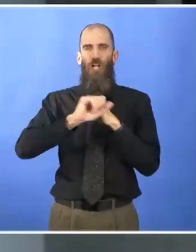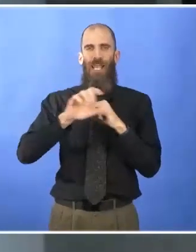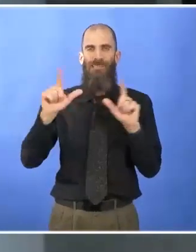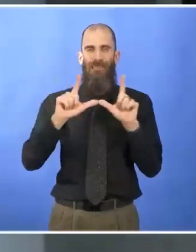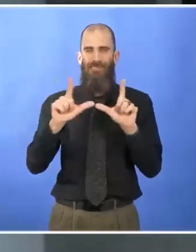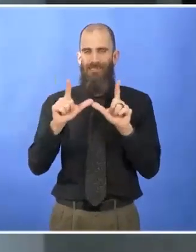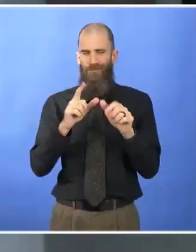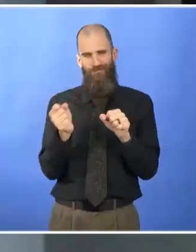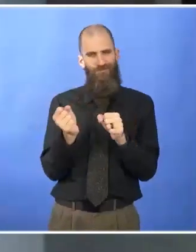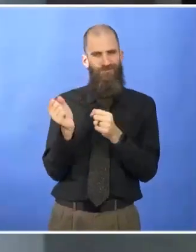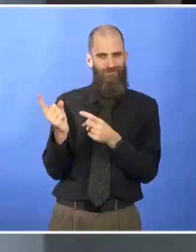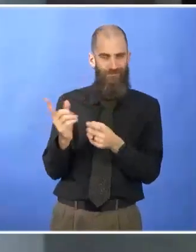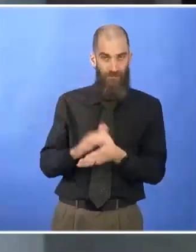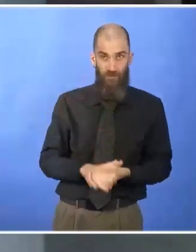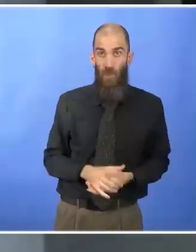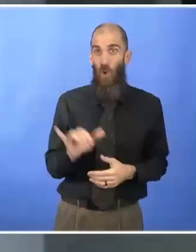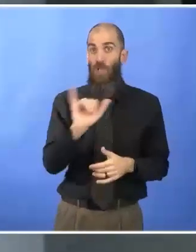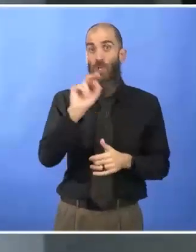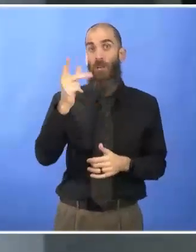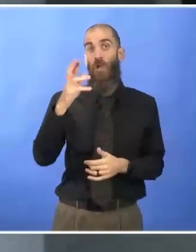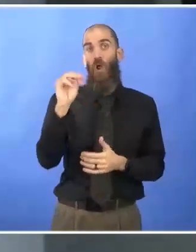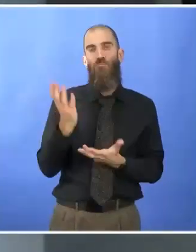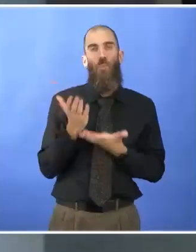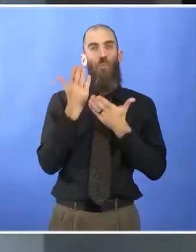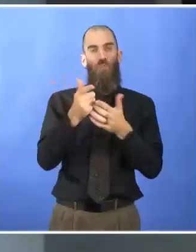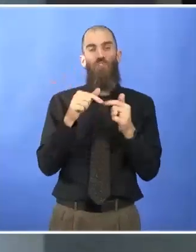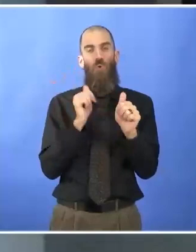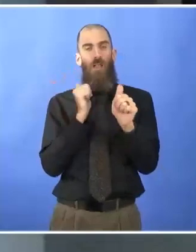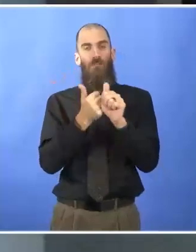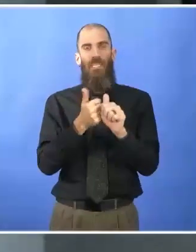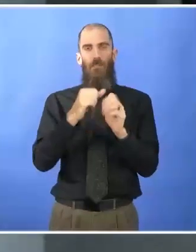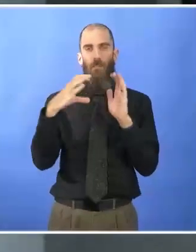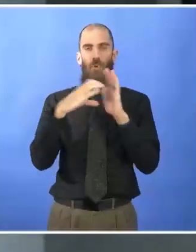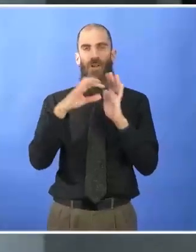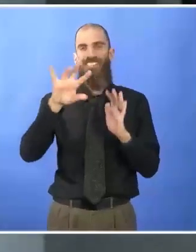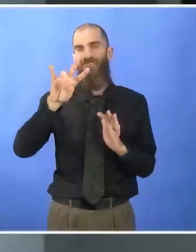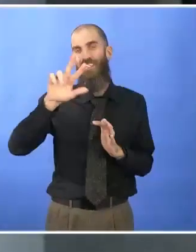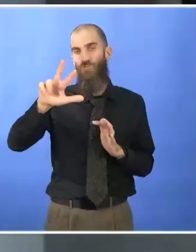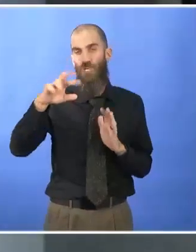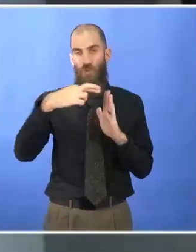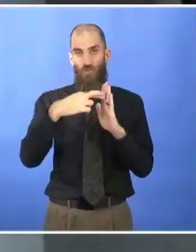BROADCAST LICENSES. IN ADDITION, THE M PRN WILL REFLECT ACCURATE INFORMATION ABOUT CURRENT COMMISSION FORMS AND FILING